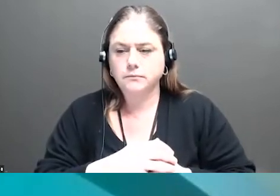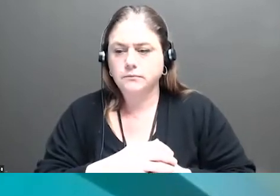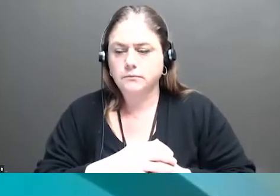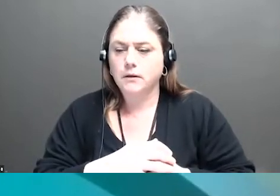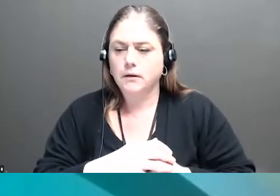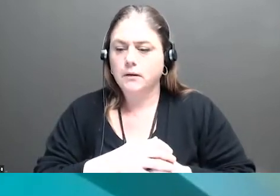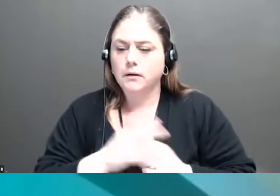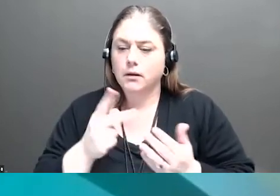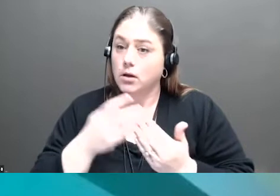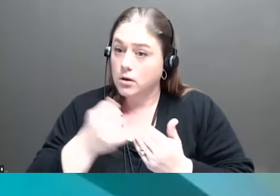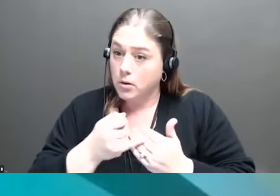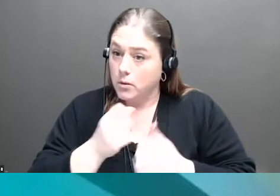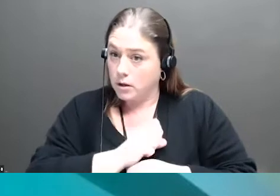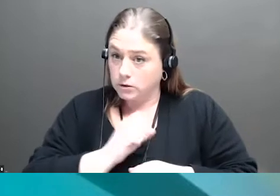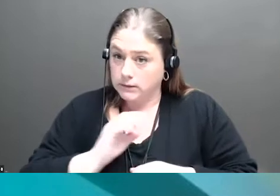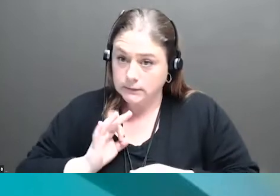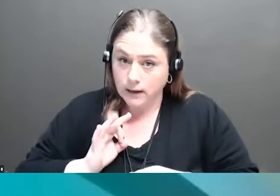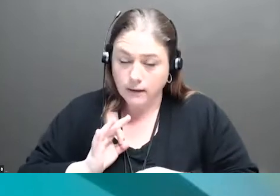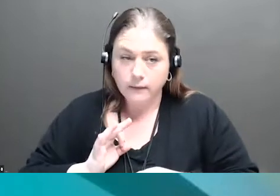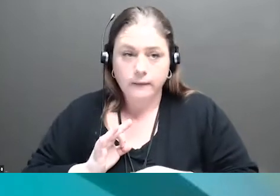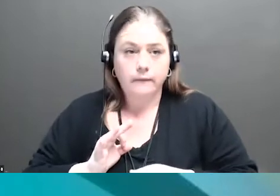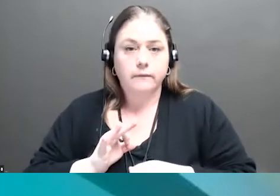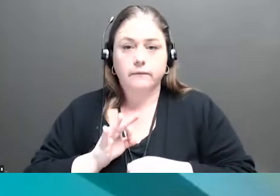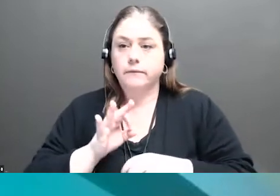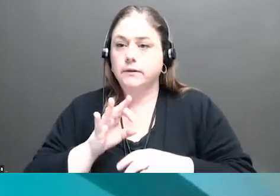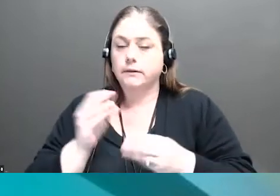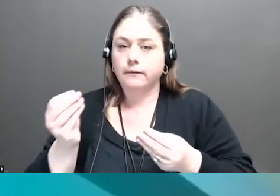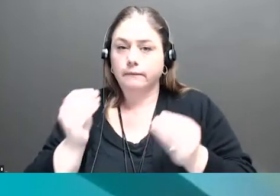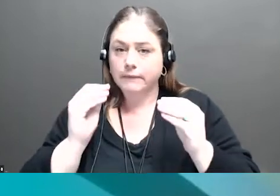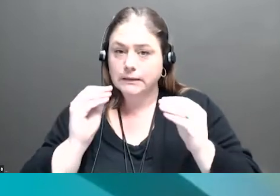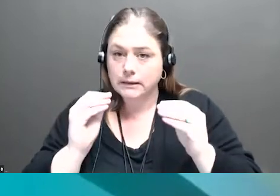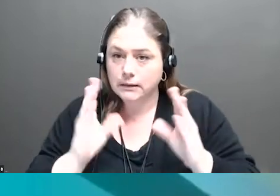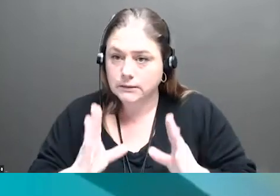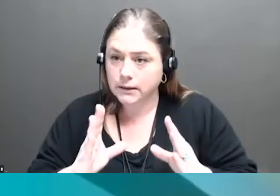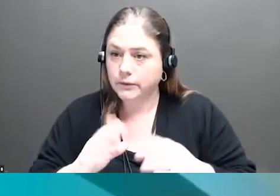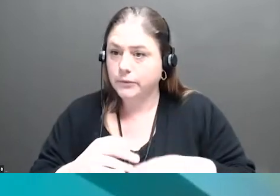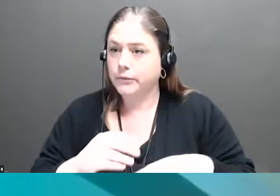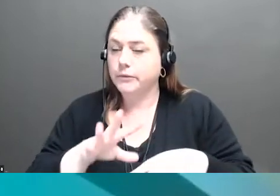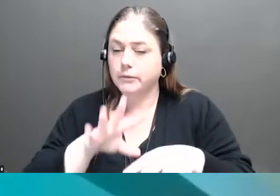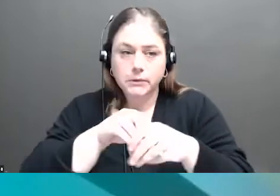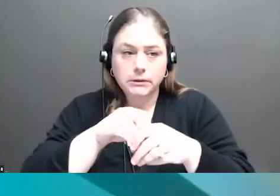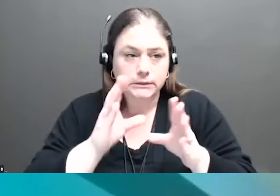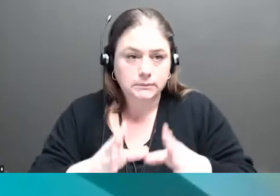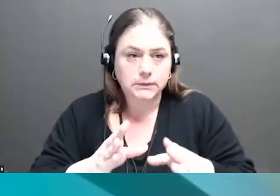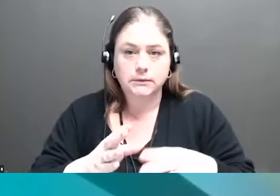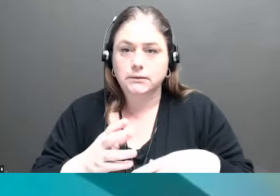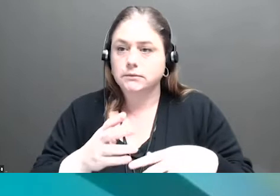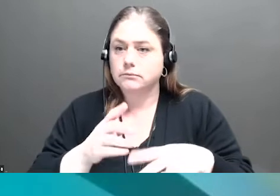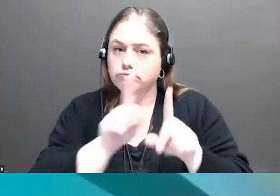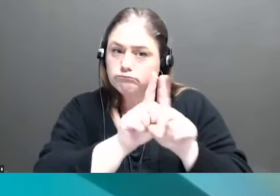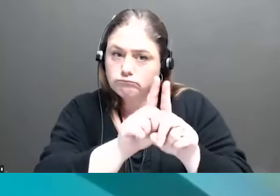facilitators, the participants, the mentors and mentees ,were people from diverse disabilities.